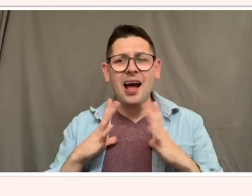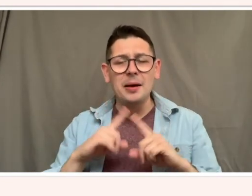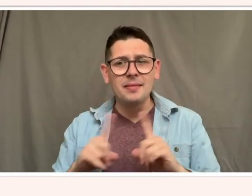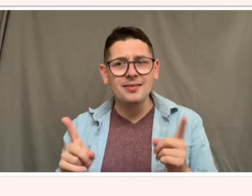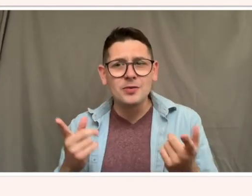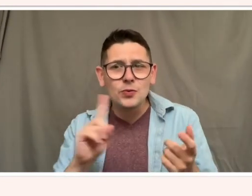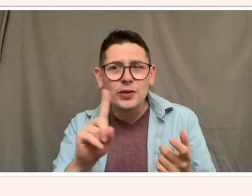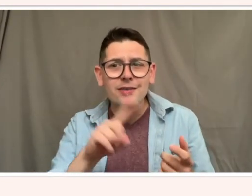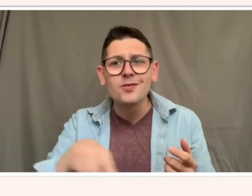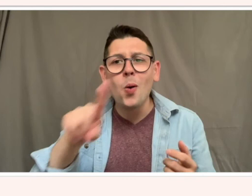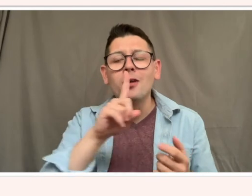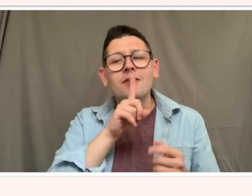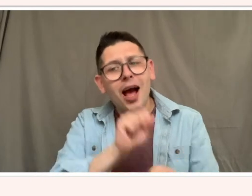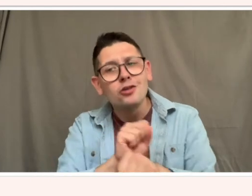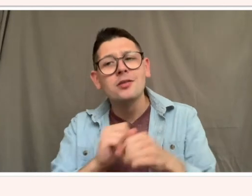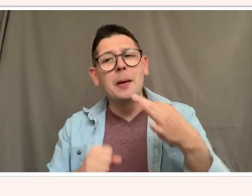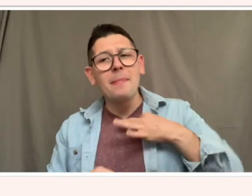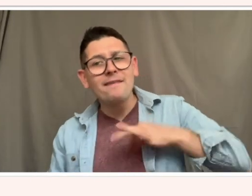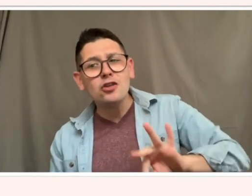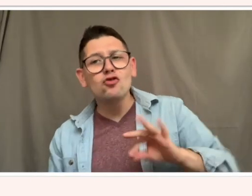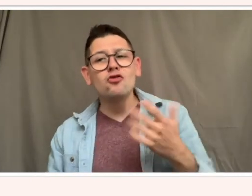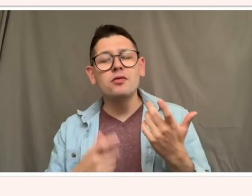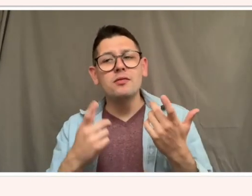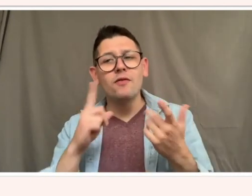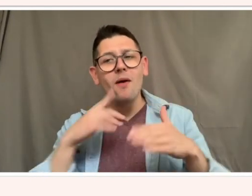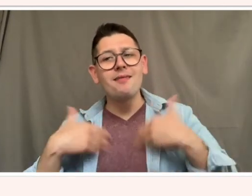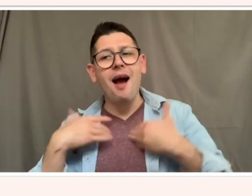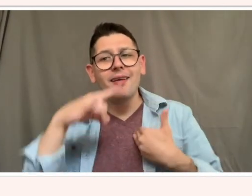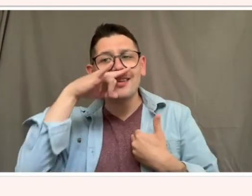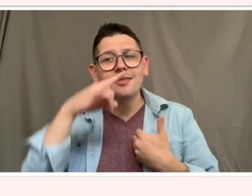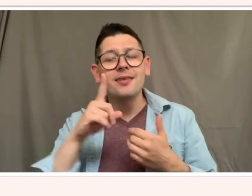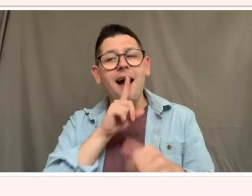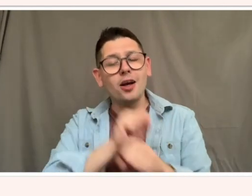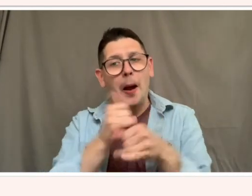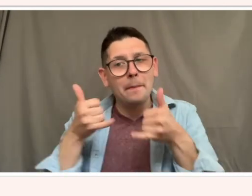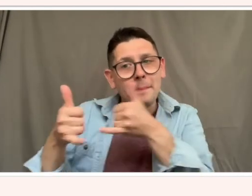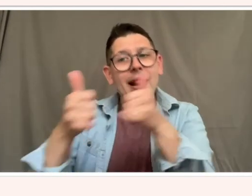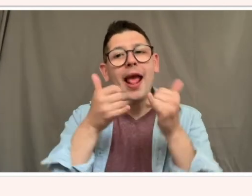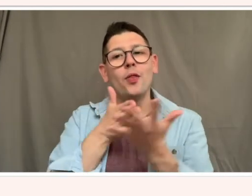Story time seems to be okay, but we want to make sure that there